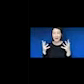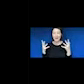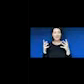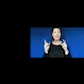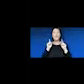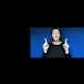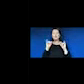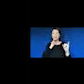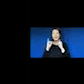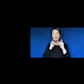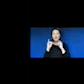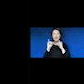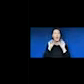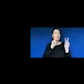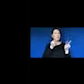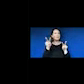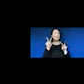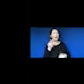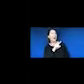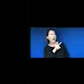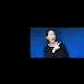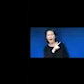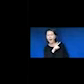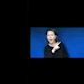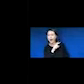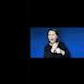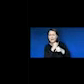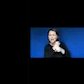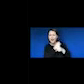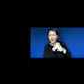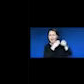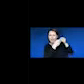they had a whole wall of coffee machines, and bowls full of M&Ms.